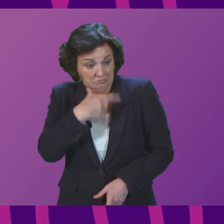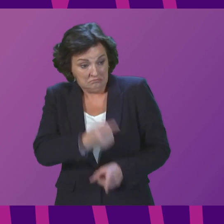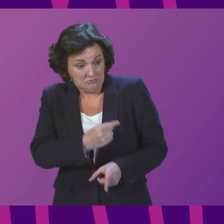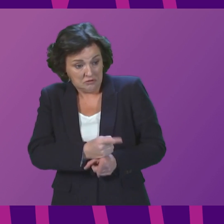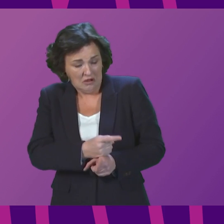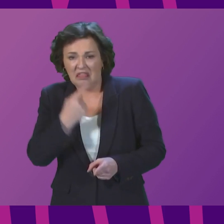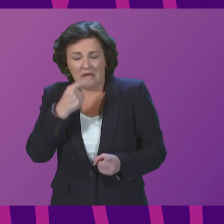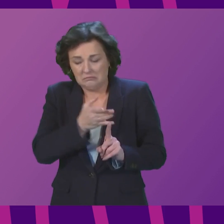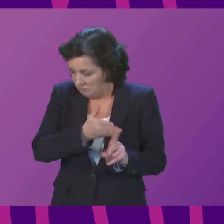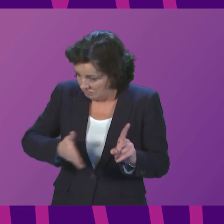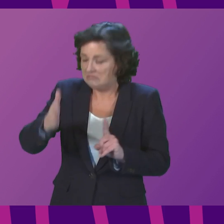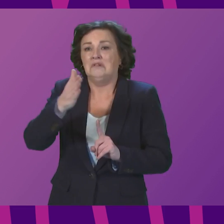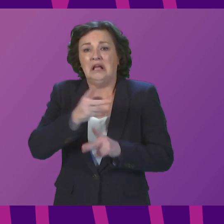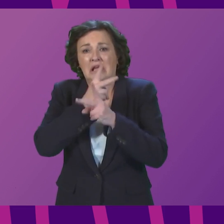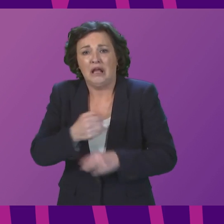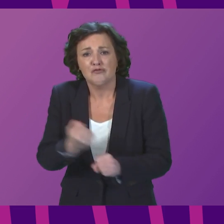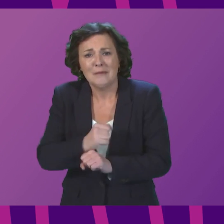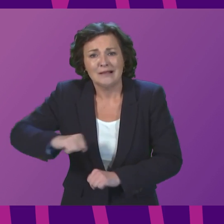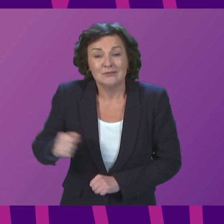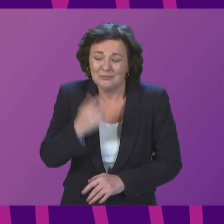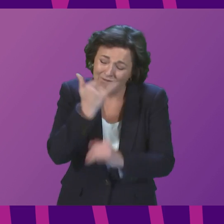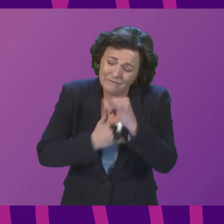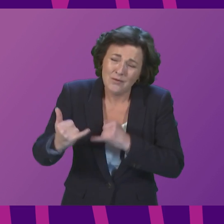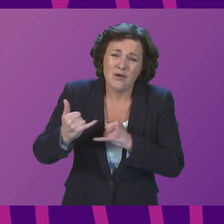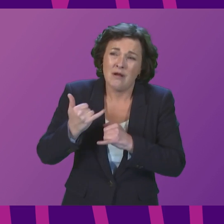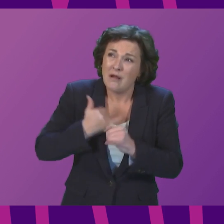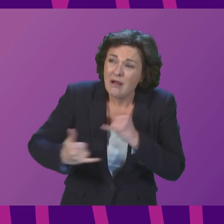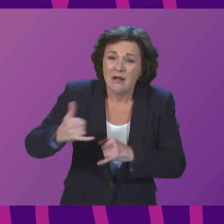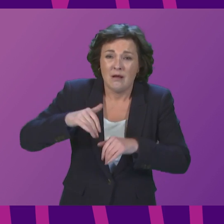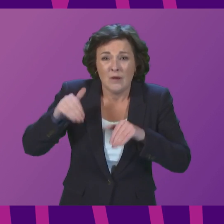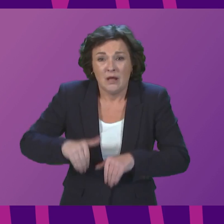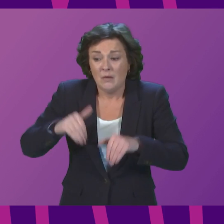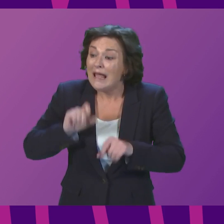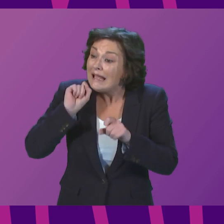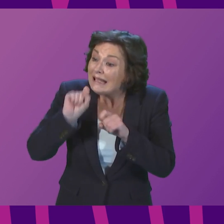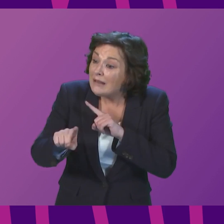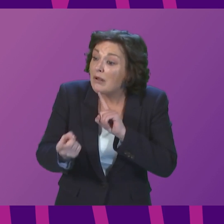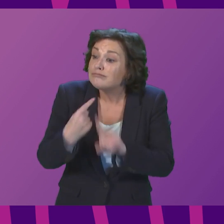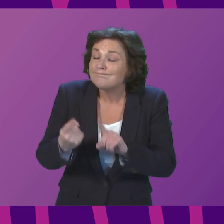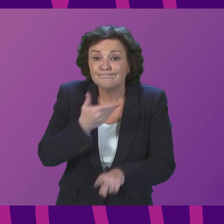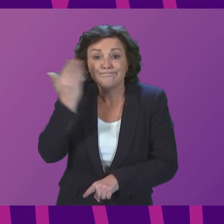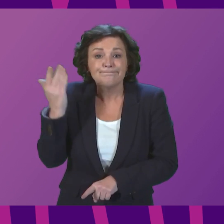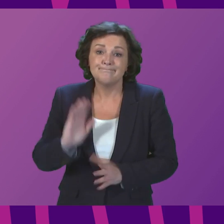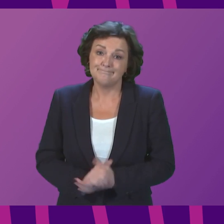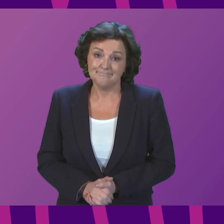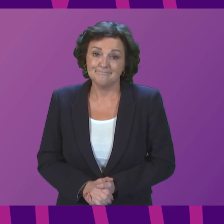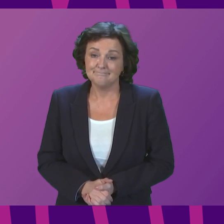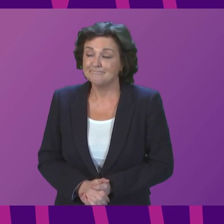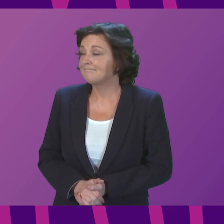Not surprisingly, Care and Repair Scotland’s phone line is constantly engaged and emails go unanswered. What can my constituents do? We have already provided additional funding.